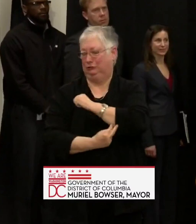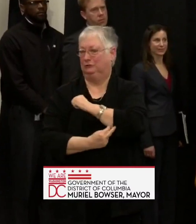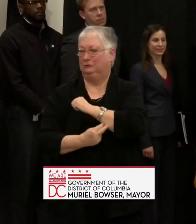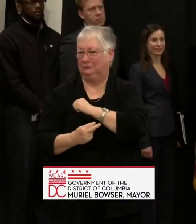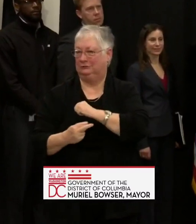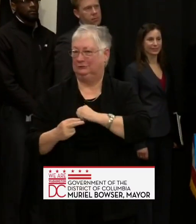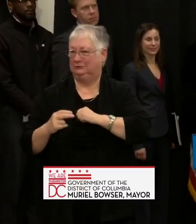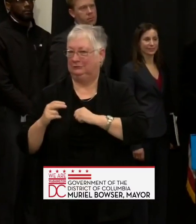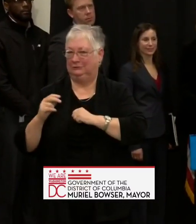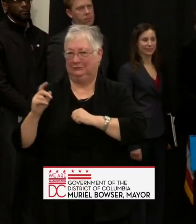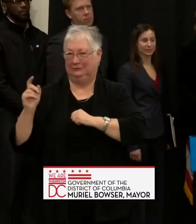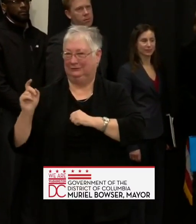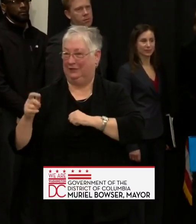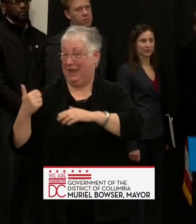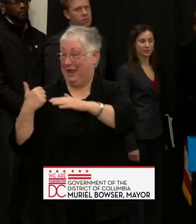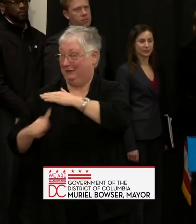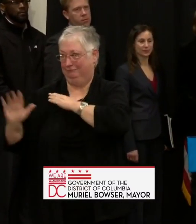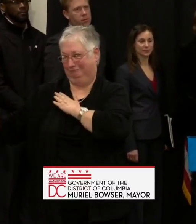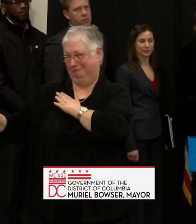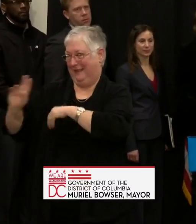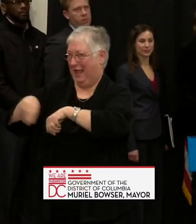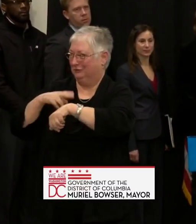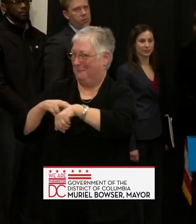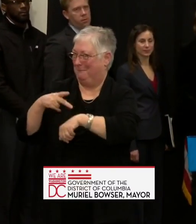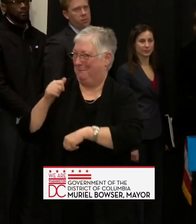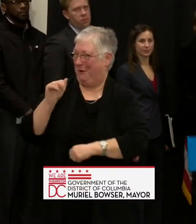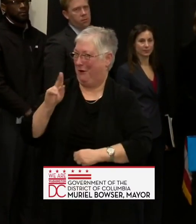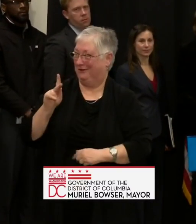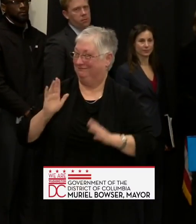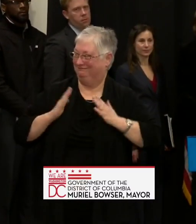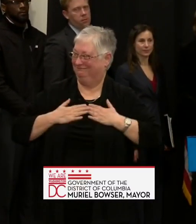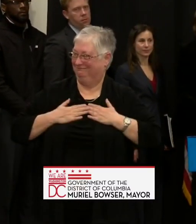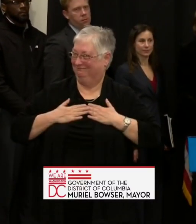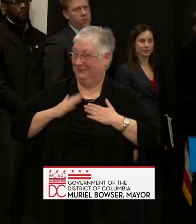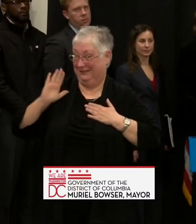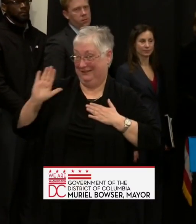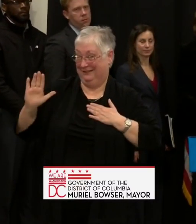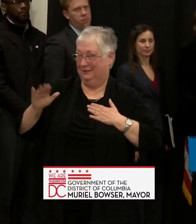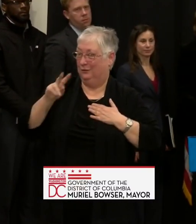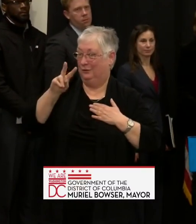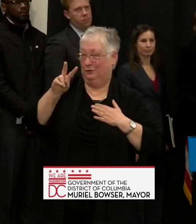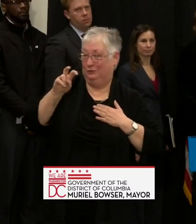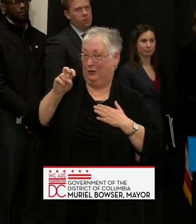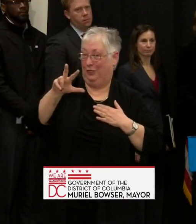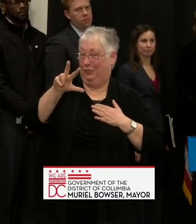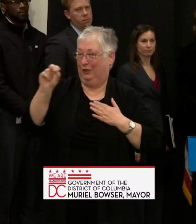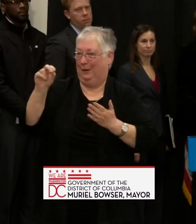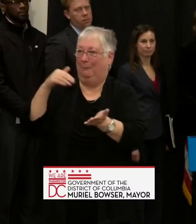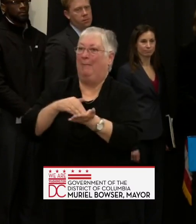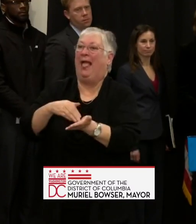NEEDS ABOUT $200 MILLION MORE TO BE COMPLETED.